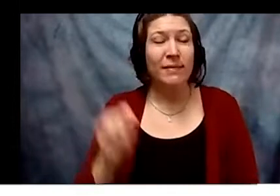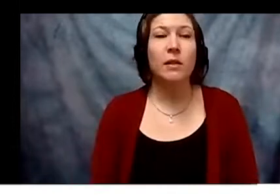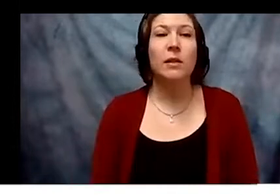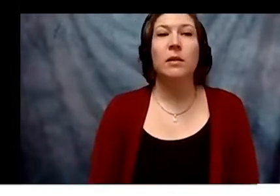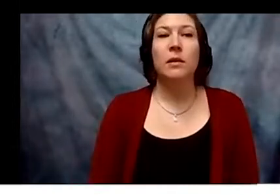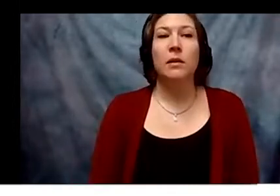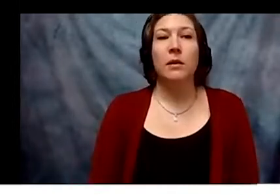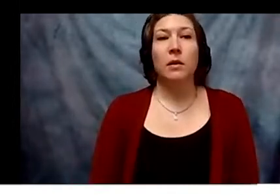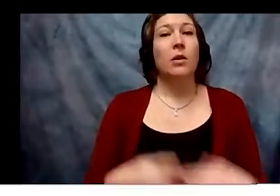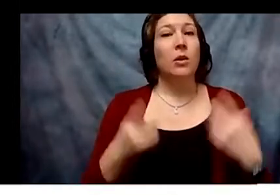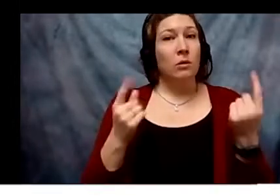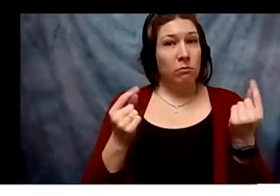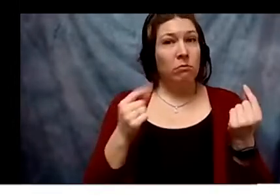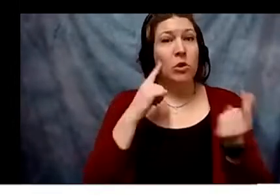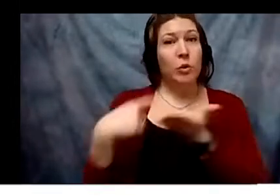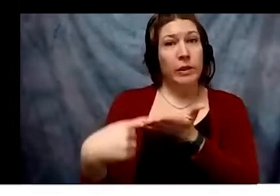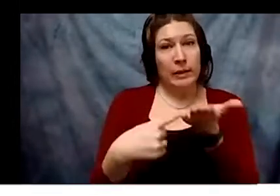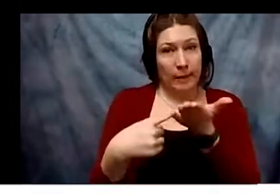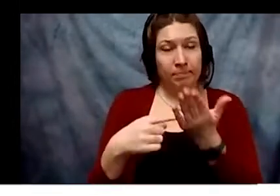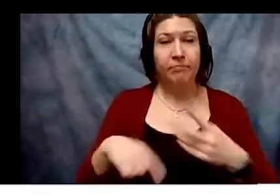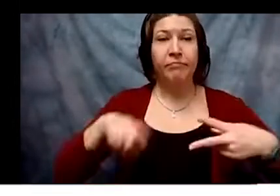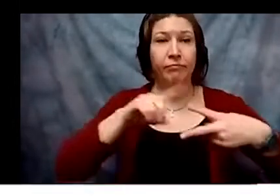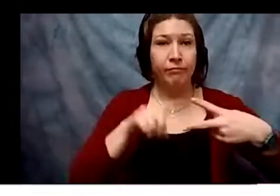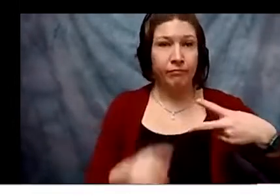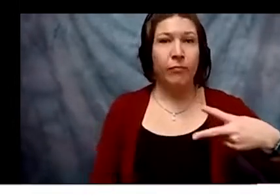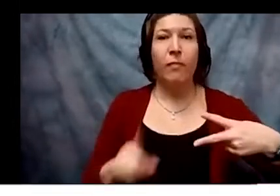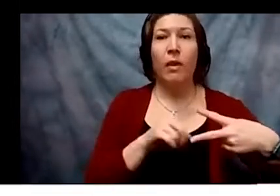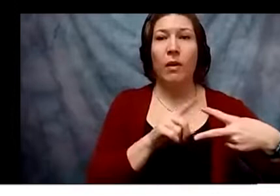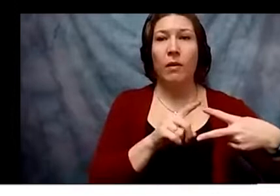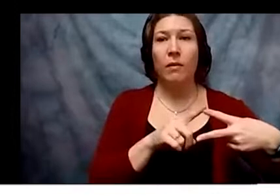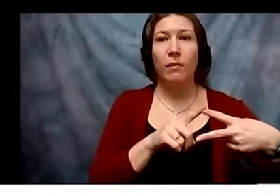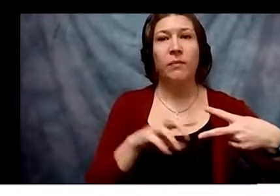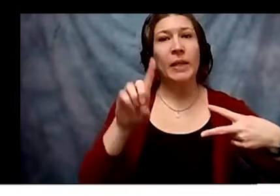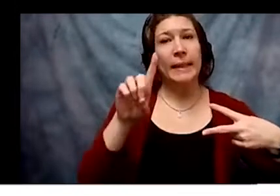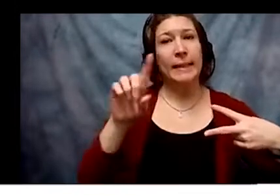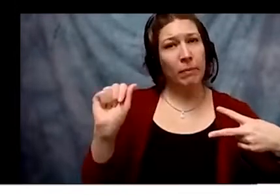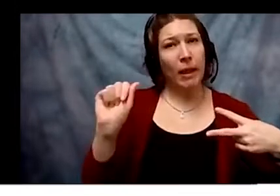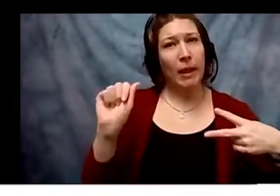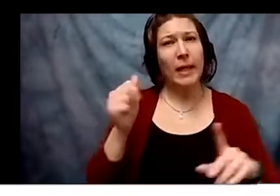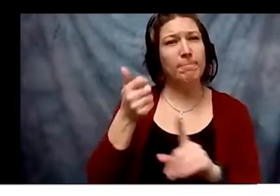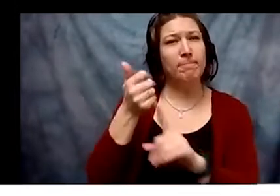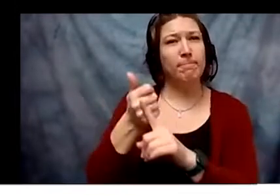your breakouts Disability is often excluded completely